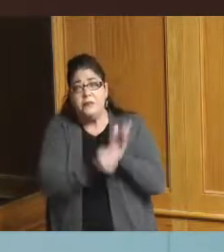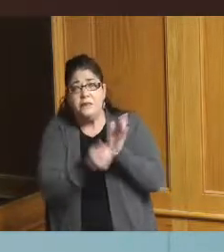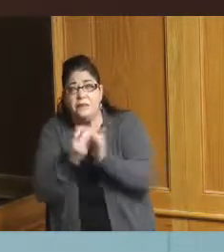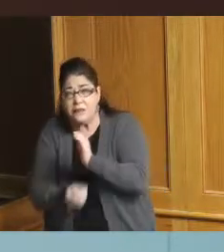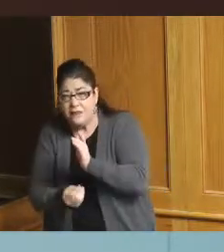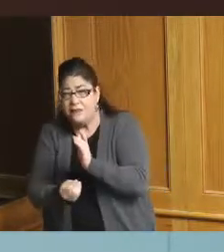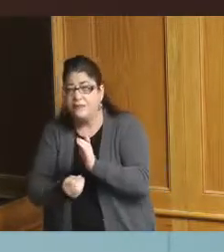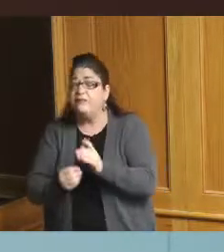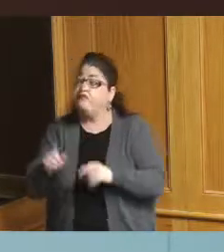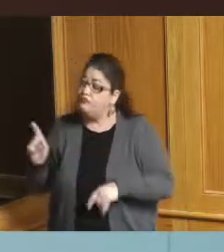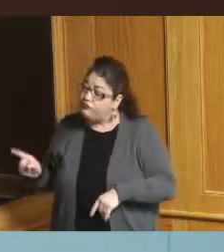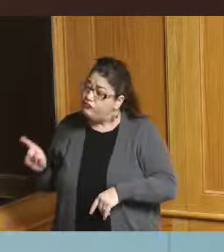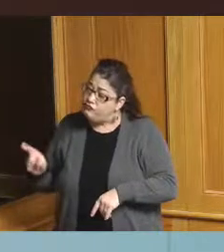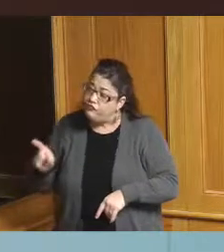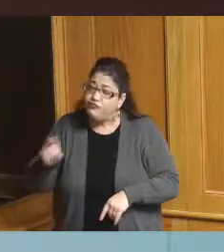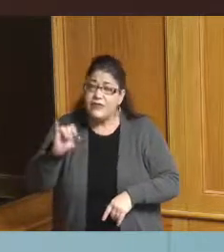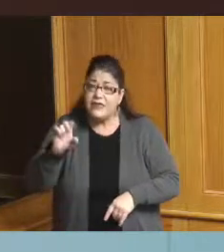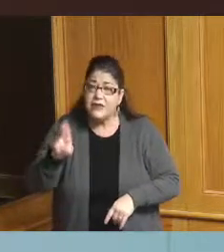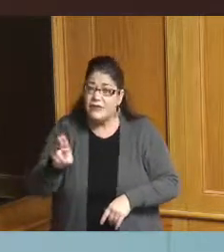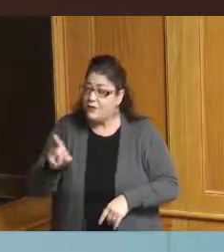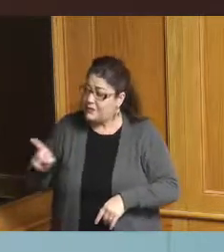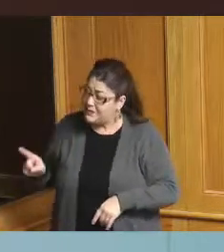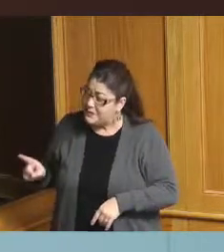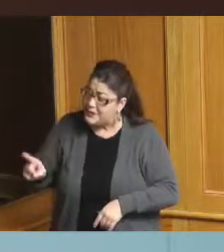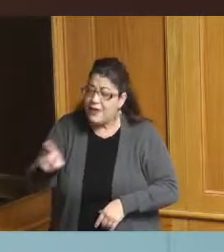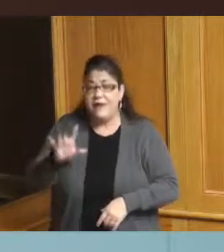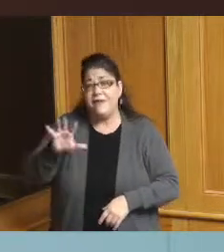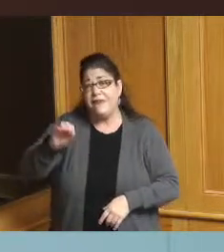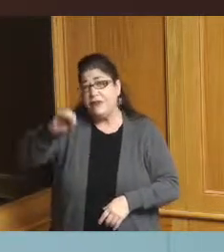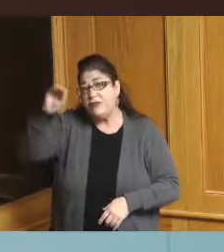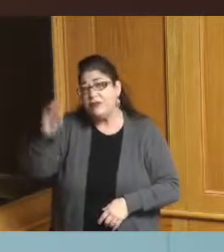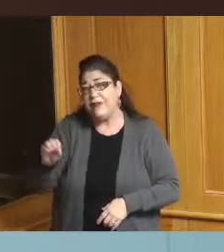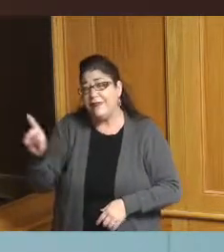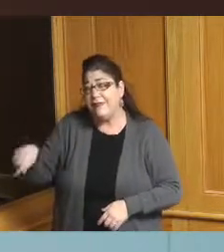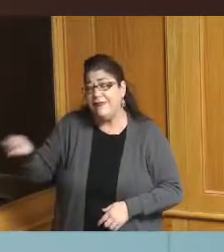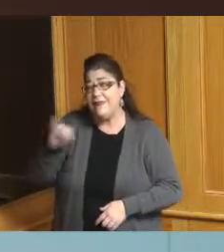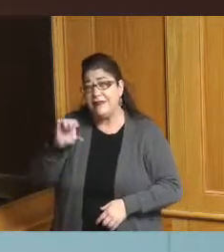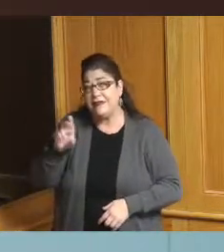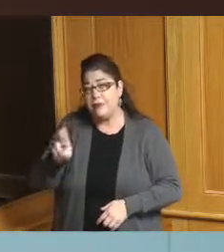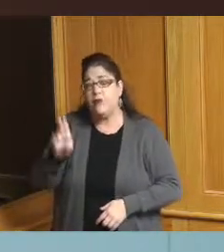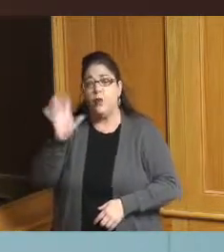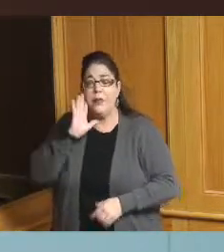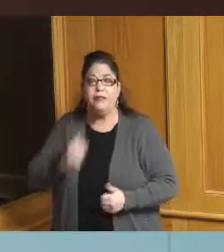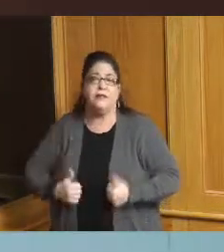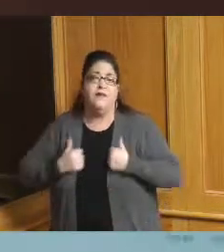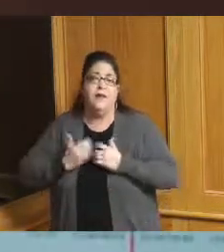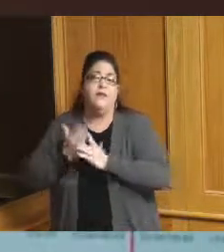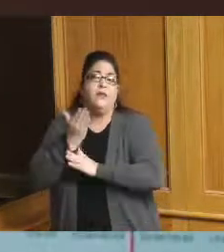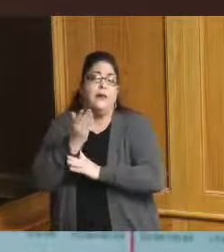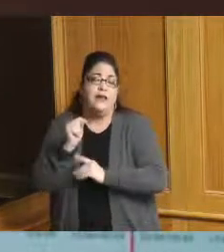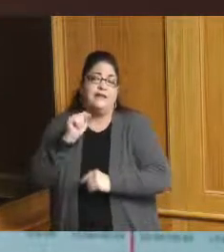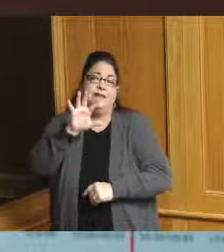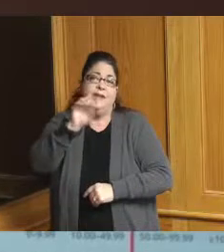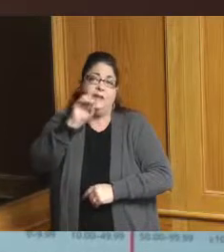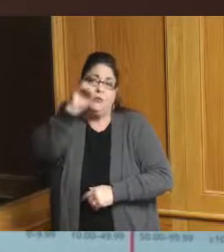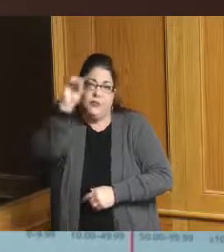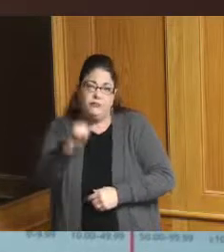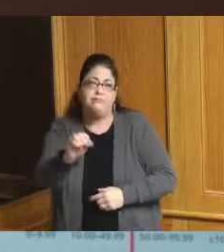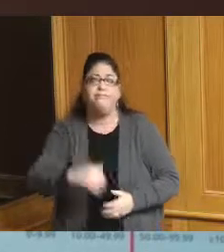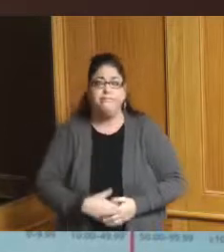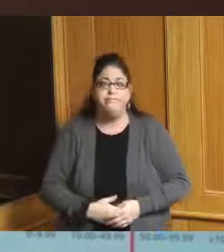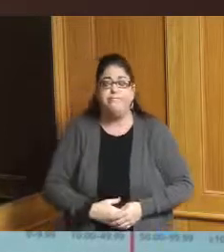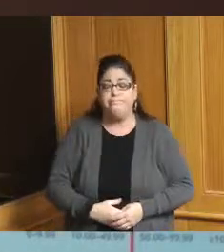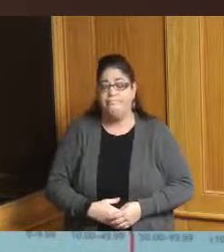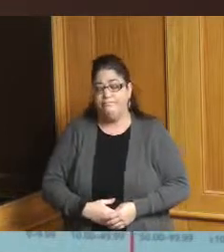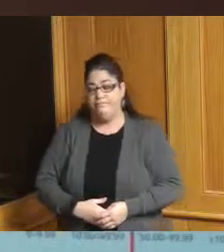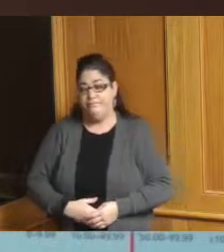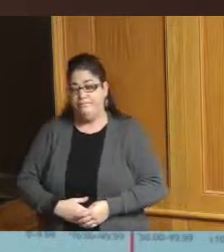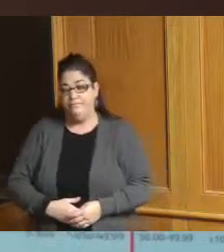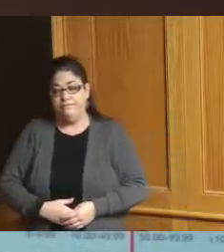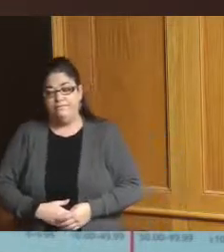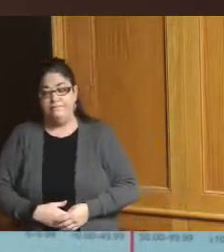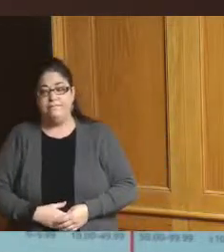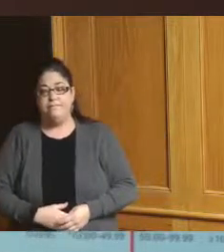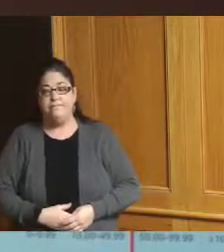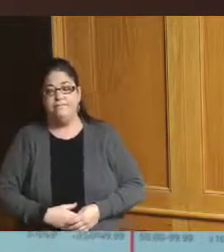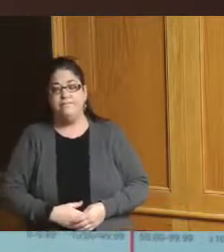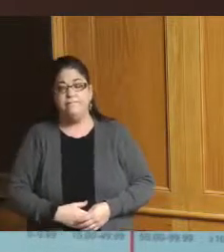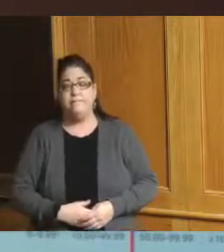get out of the ICU alive is about 50 so not great outcomes there looking to the CDC map